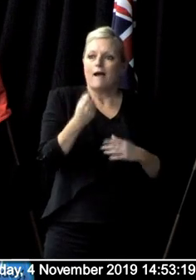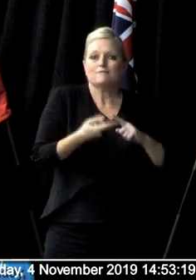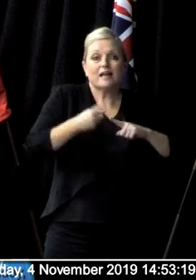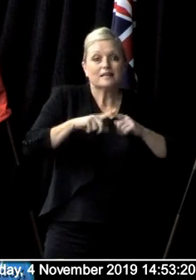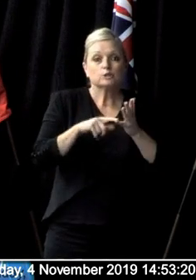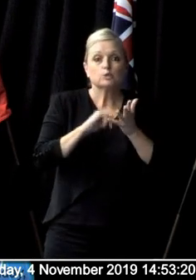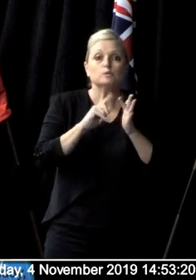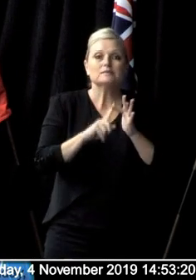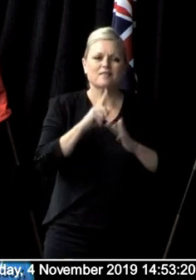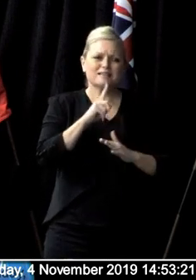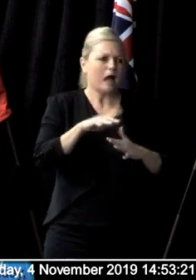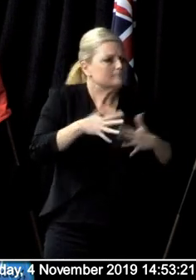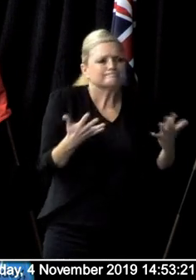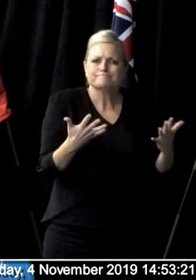there is not enough funding.